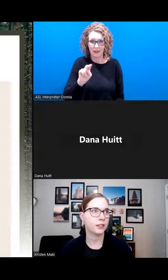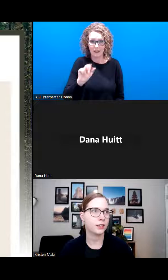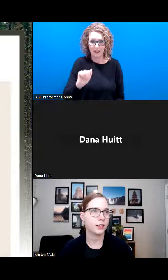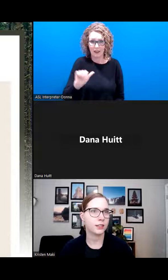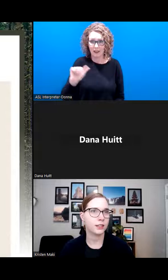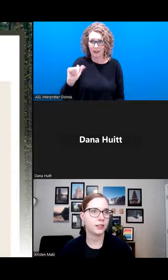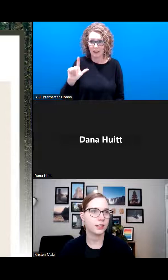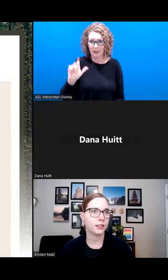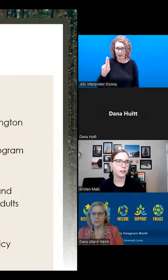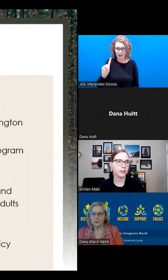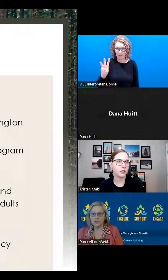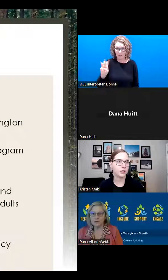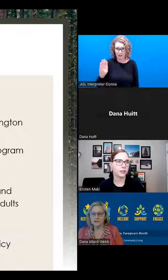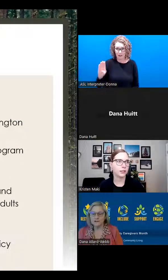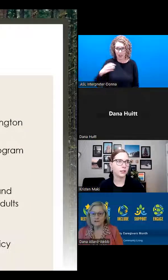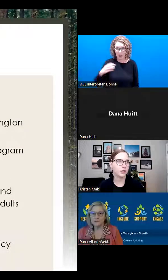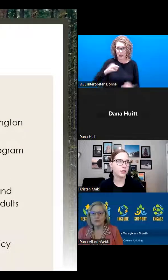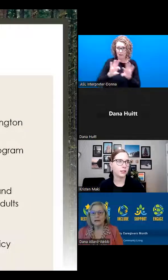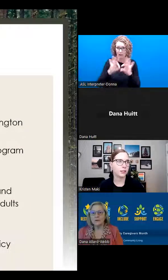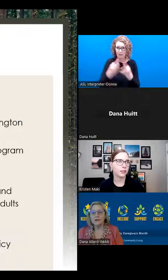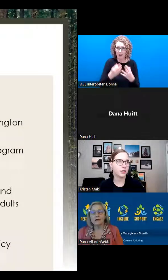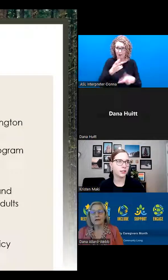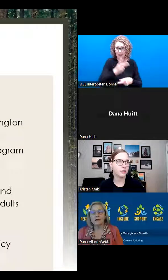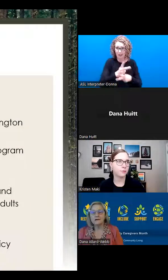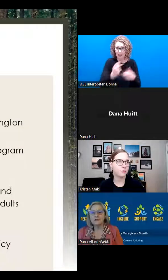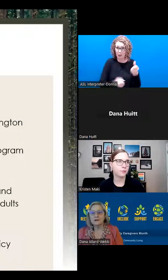am an Office Chief with Home and Community Services which is part of aging and long-term